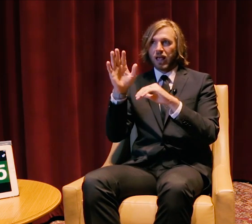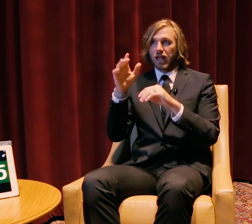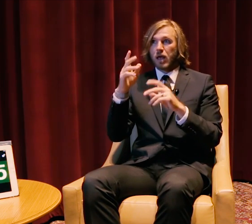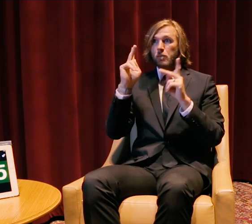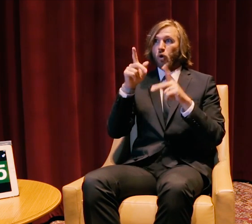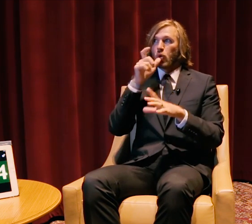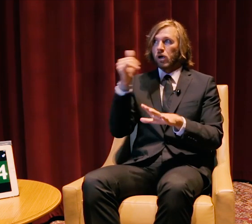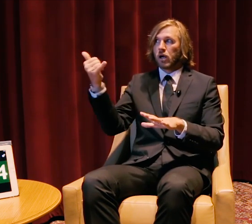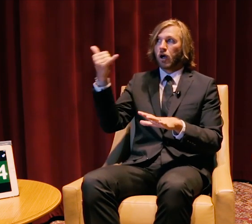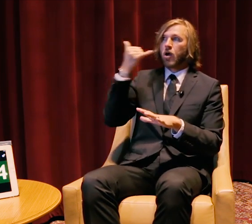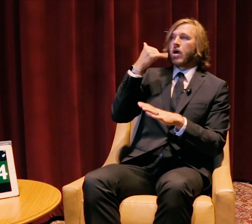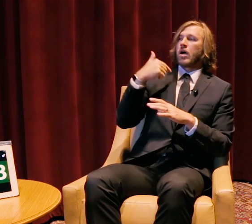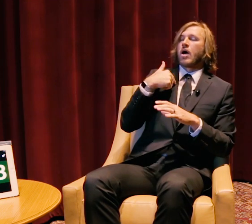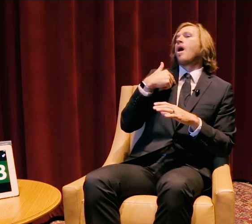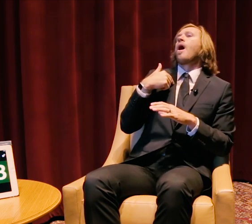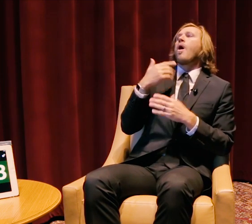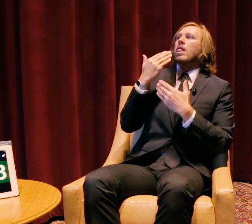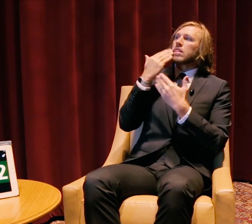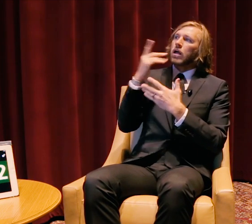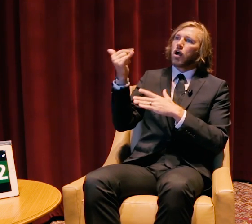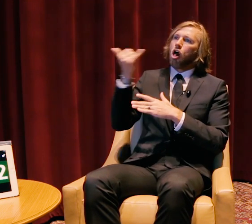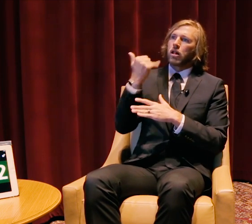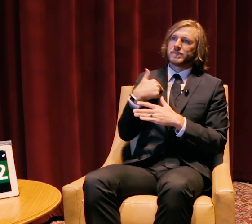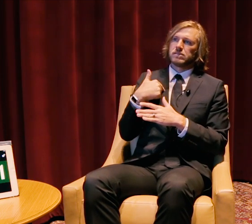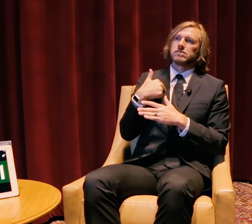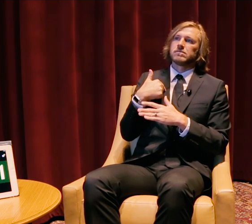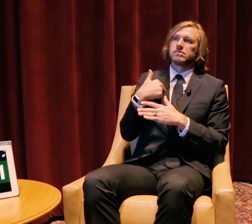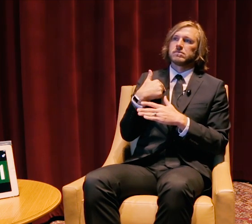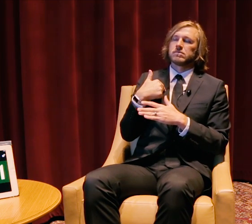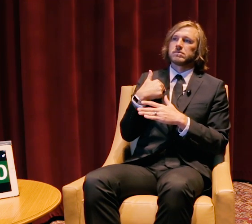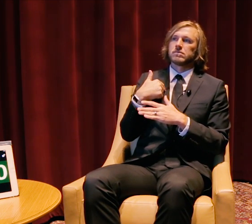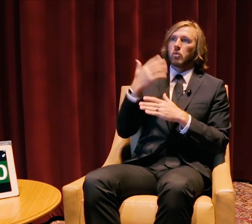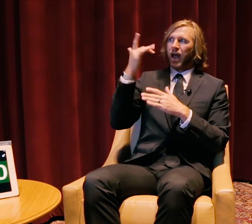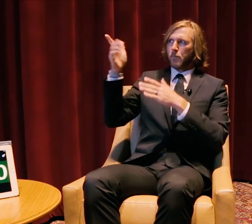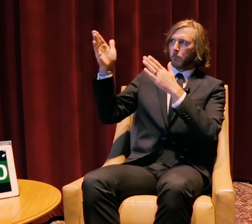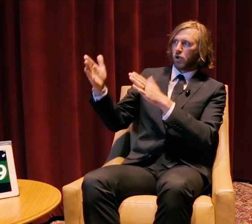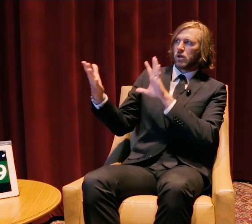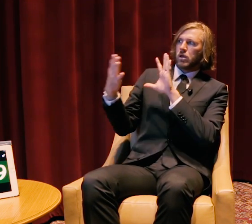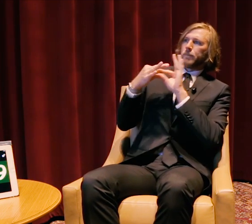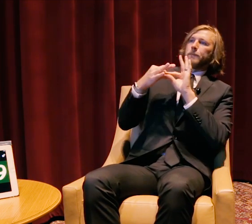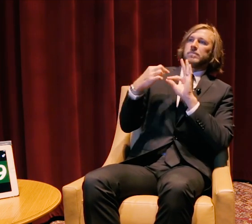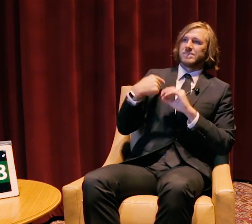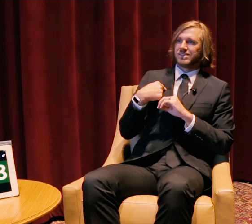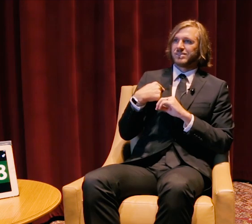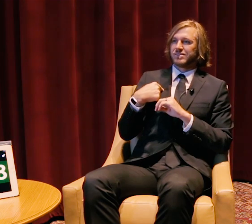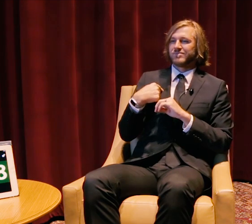of the phone call is much more appreciative of having a human connection.